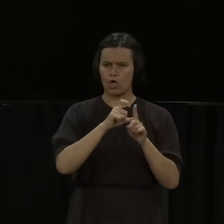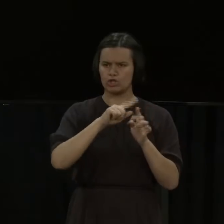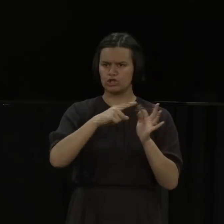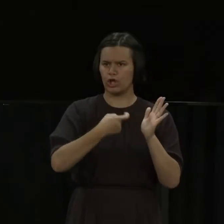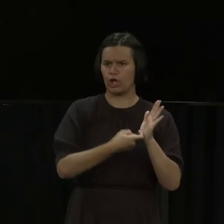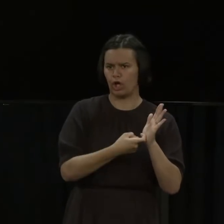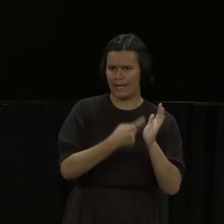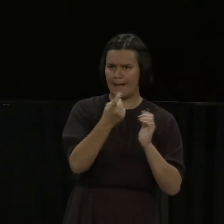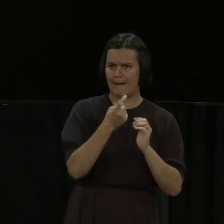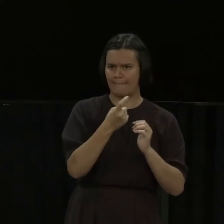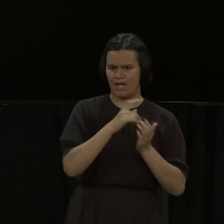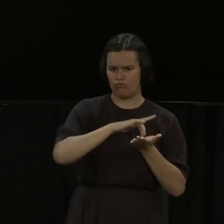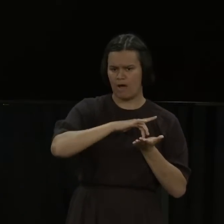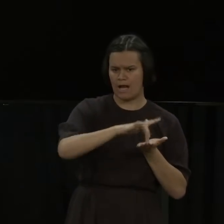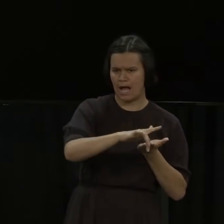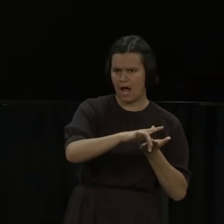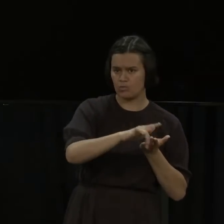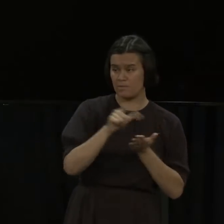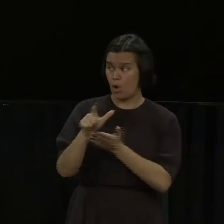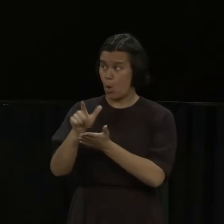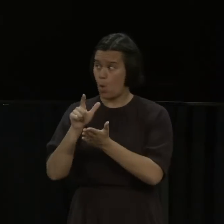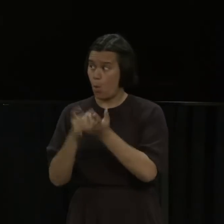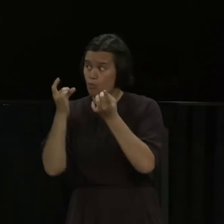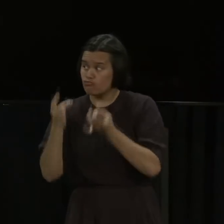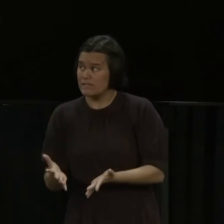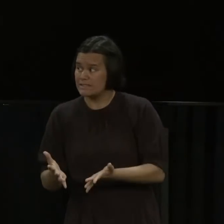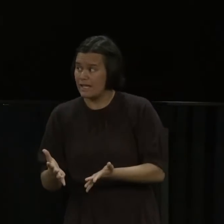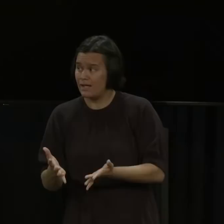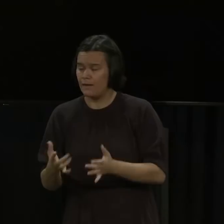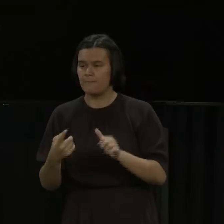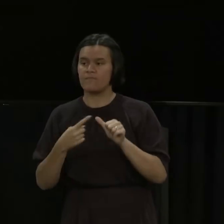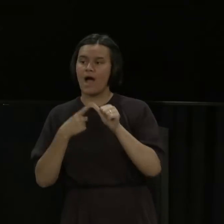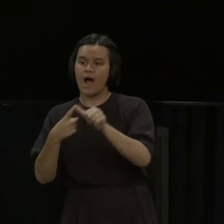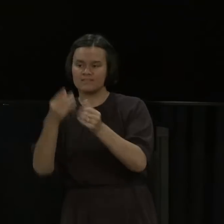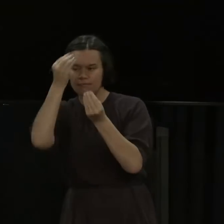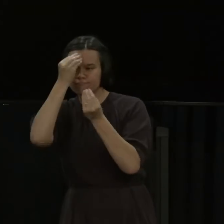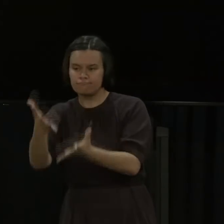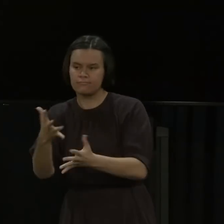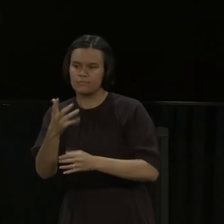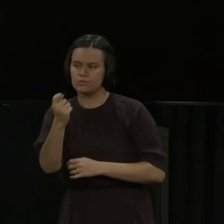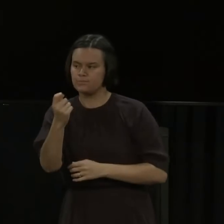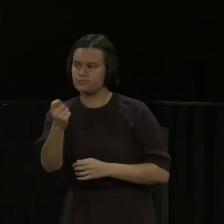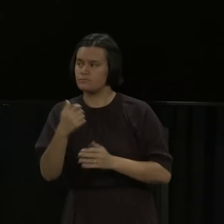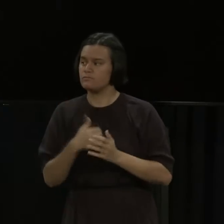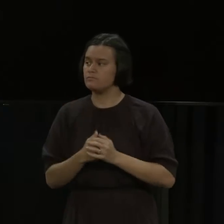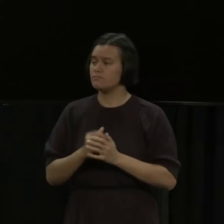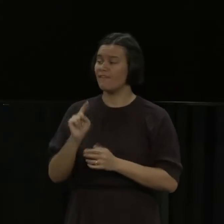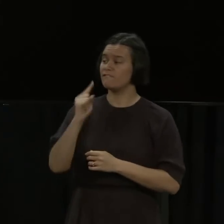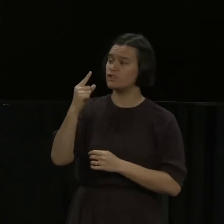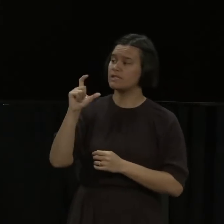$$TRANSMIT>> Obviously between the board and something else, humour >> I'm not making comment on that but I know